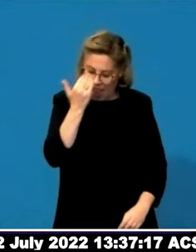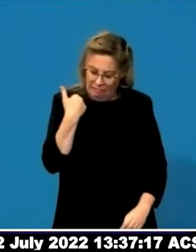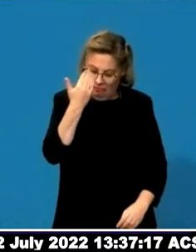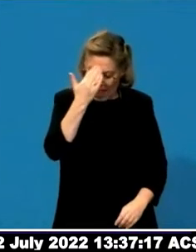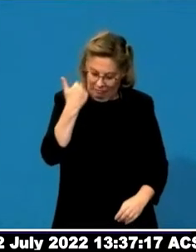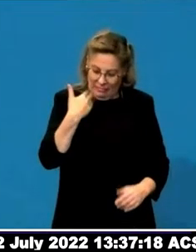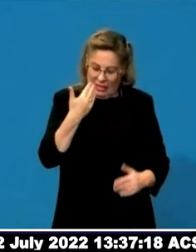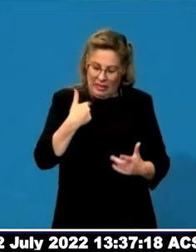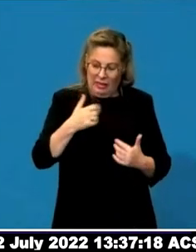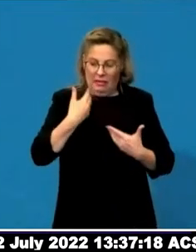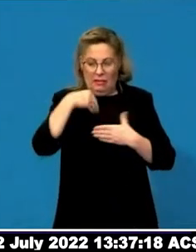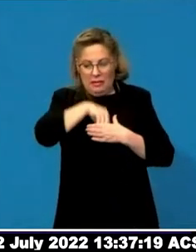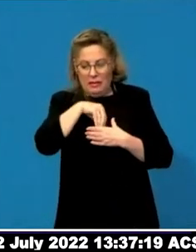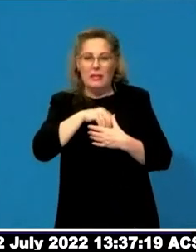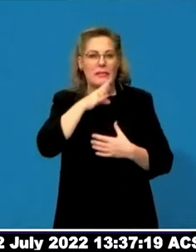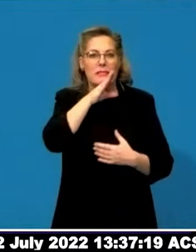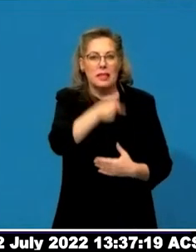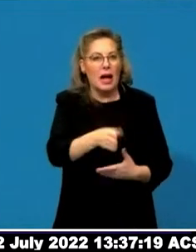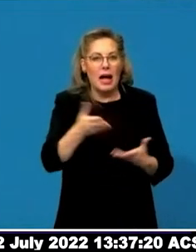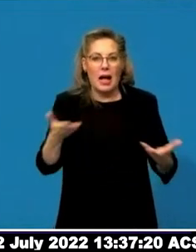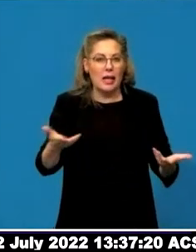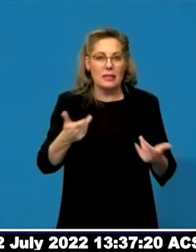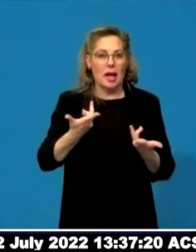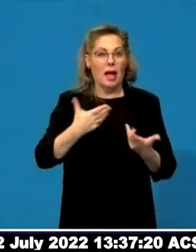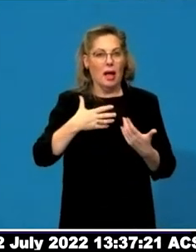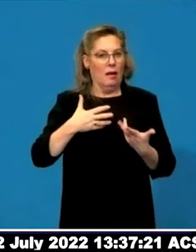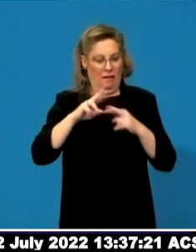because they like to keep an eye on their children, you know.